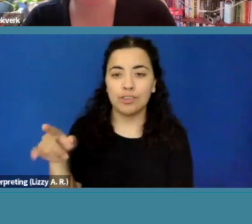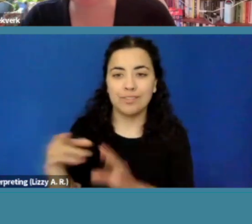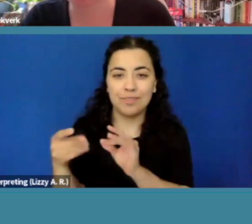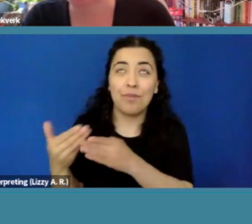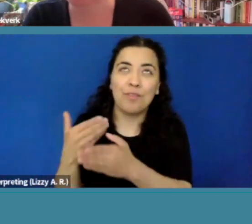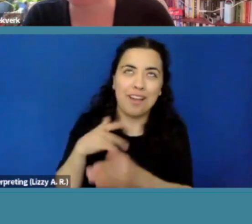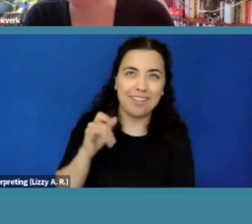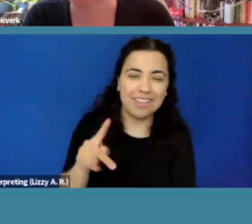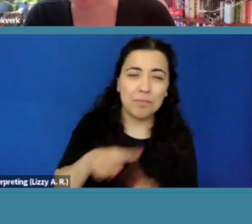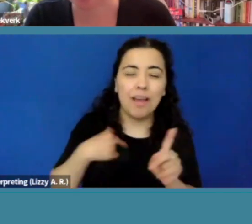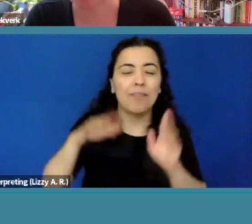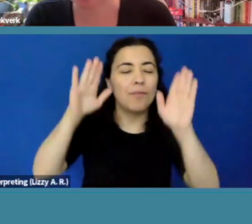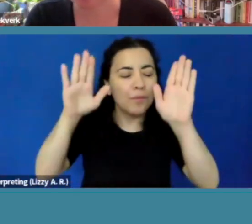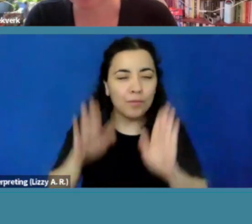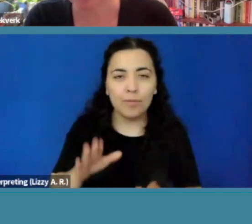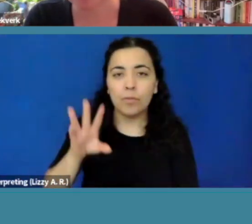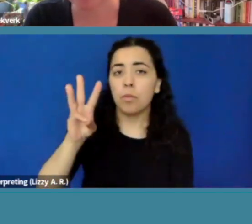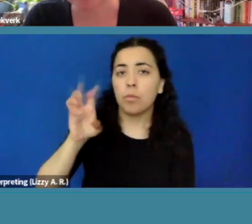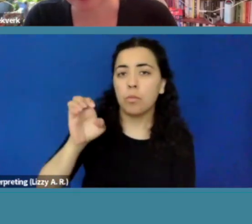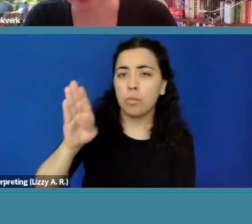But there's a great one from WebAIM that's linked in the chat